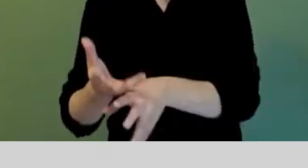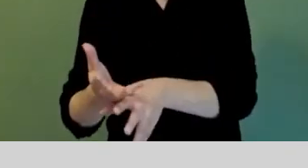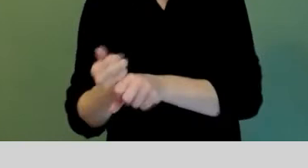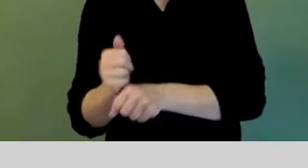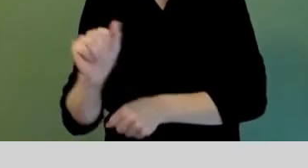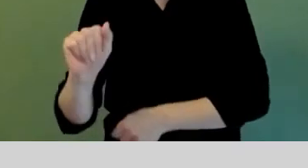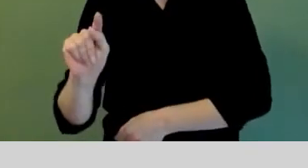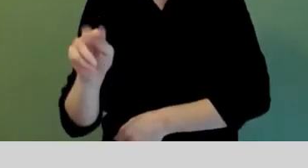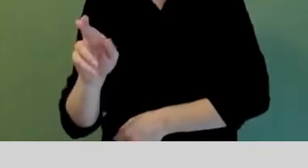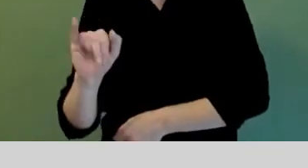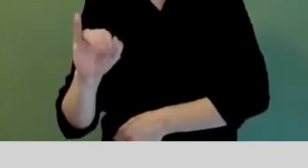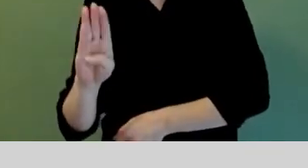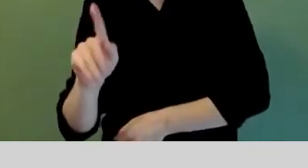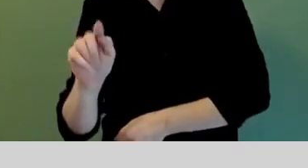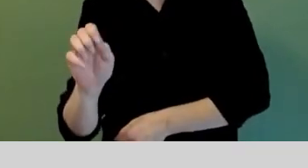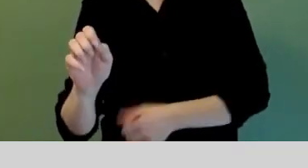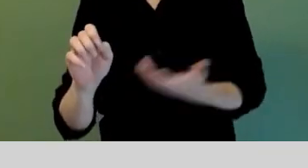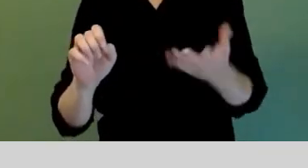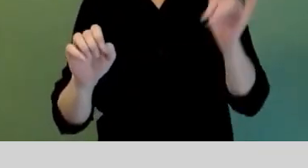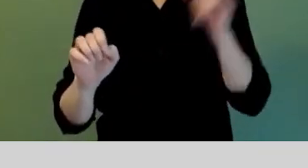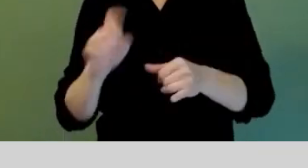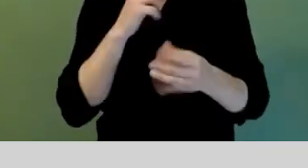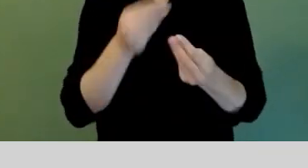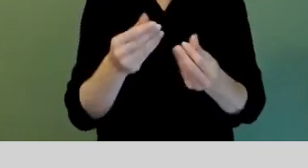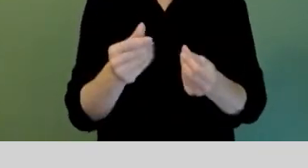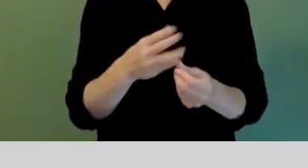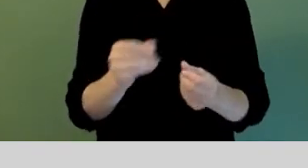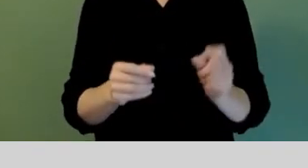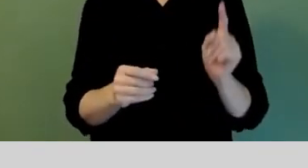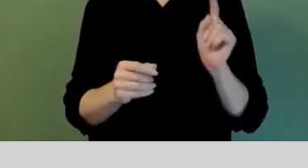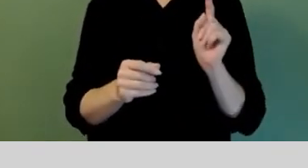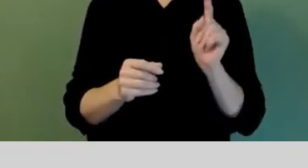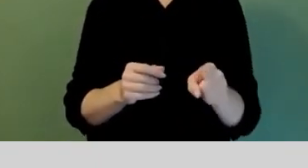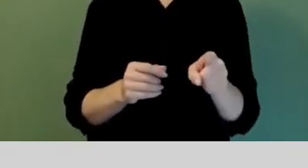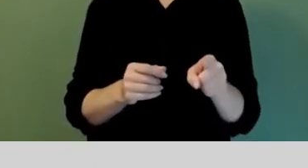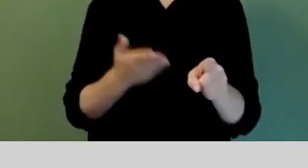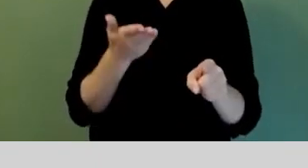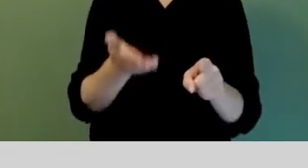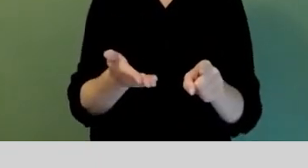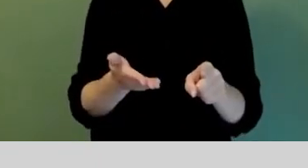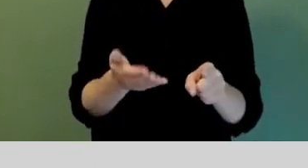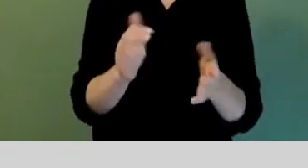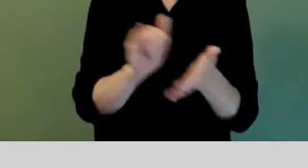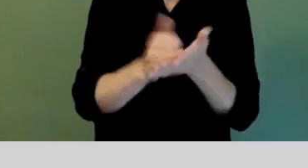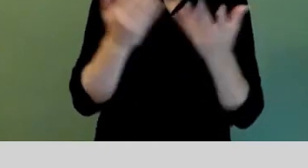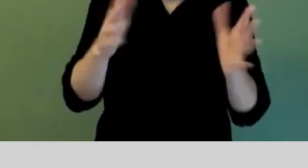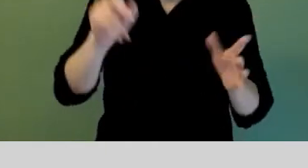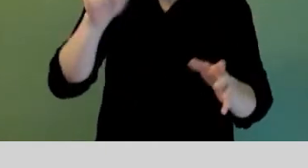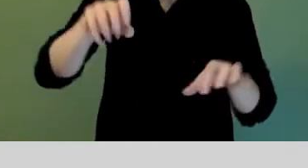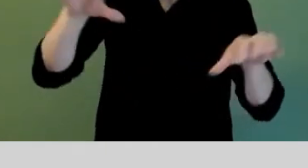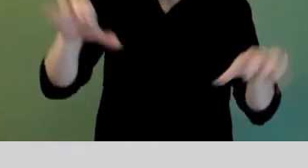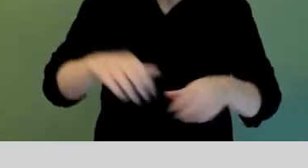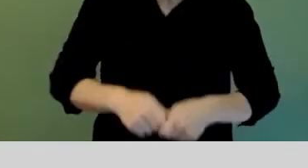And really this here is all you need to do, Python's implementation is a lot more complex